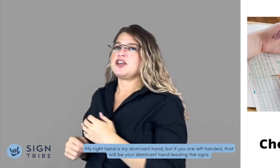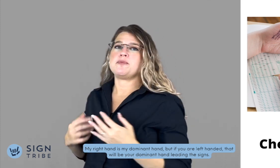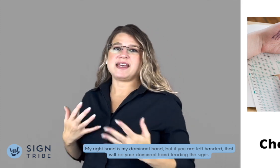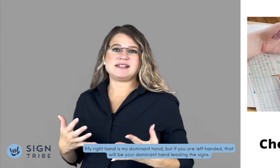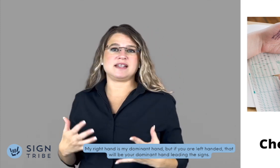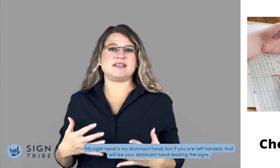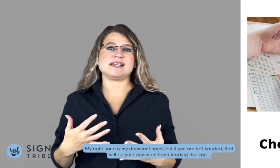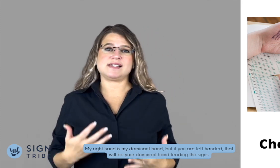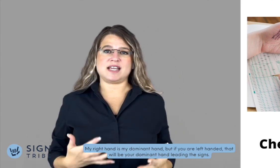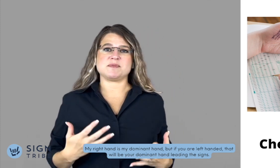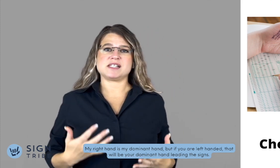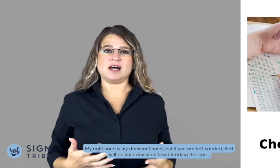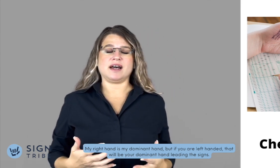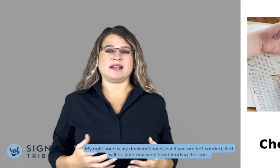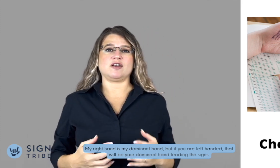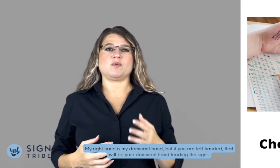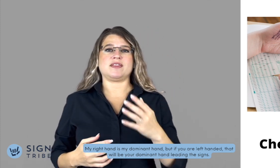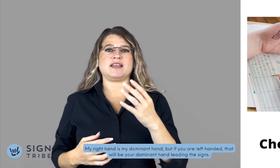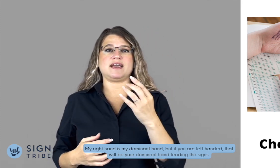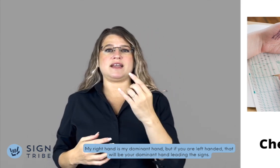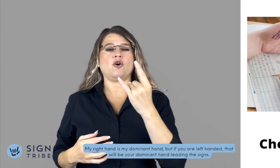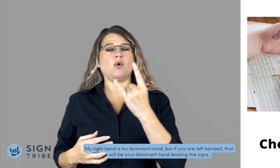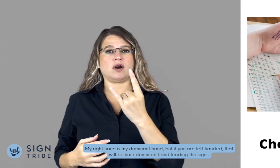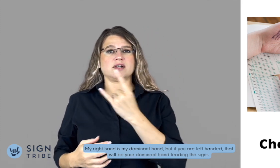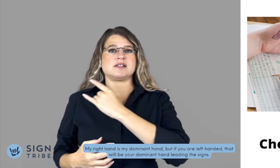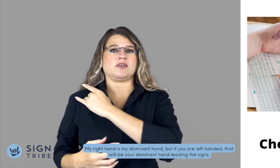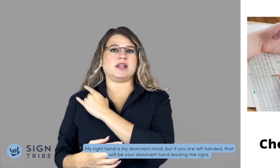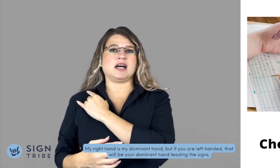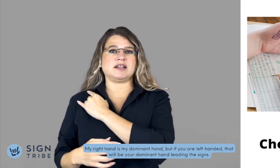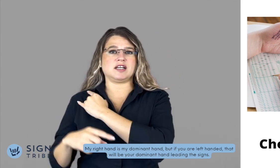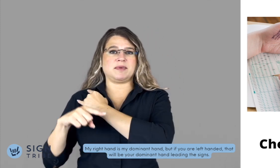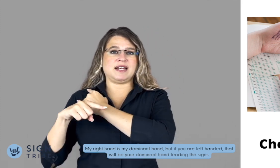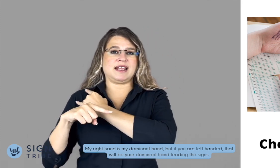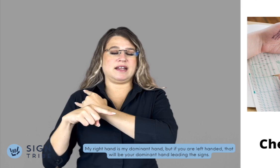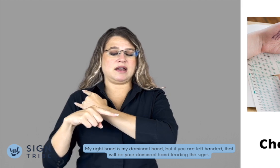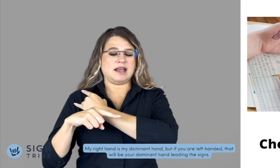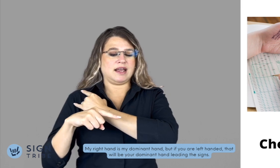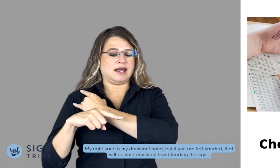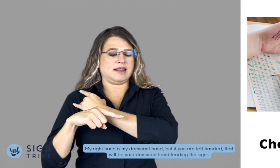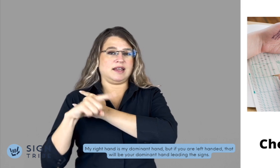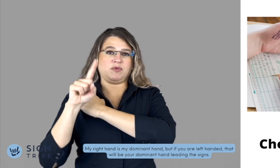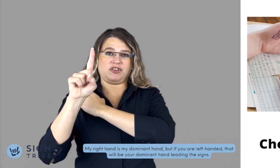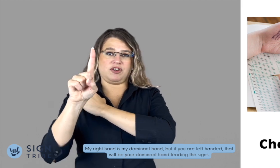You may see that same sign with the horns on the non dominant hand and then with your